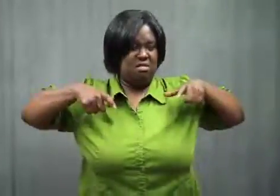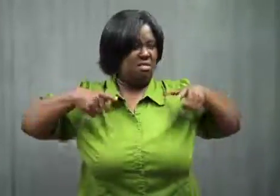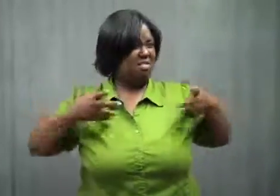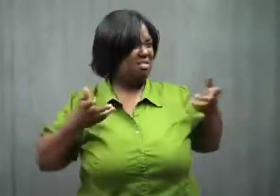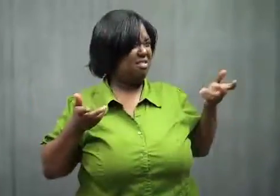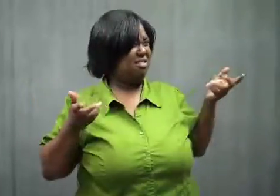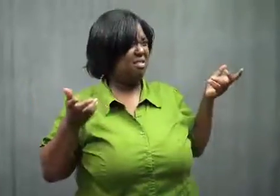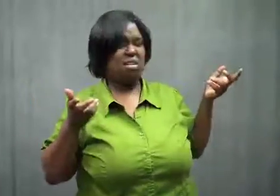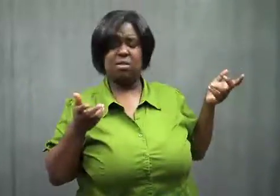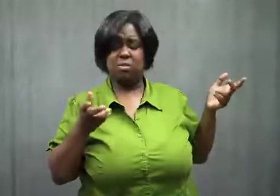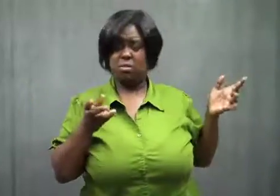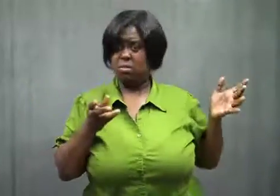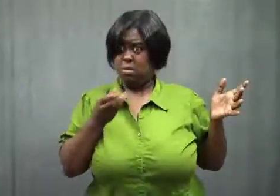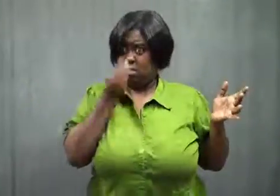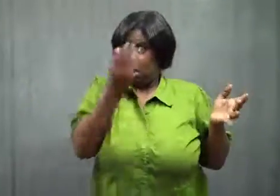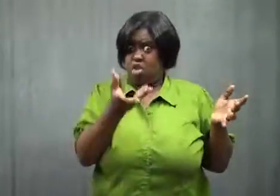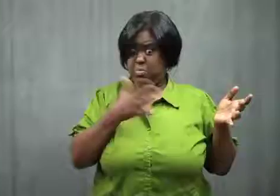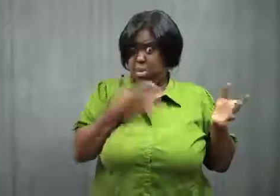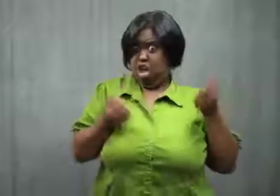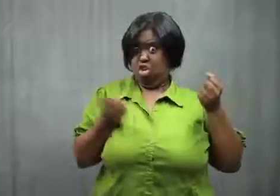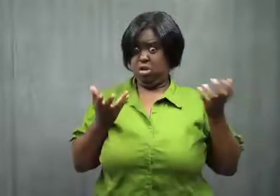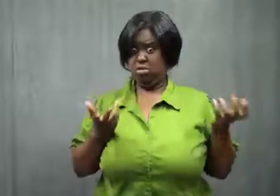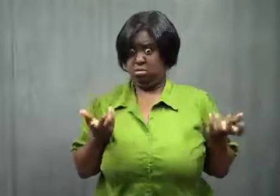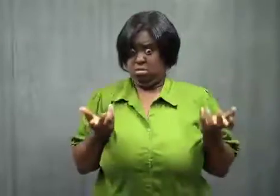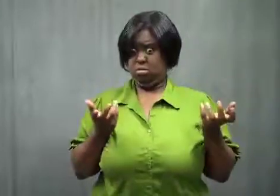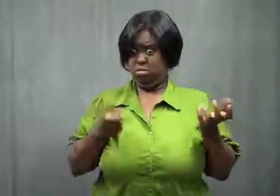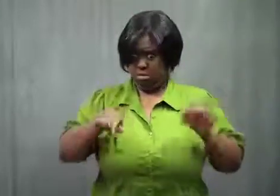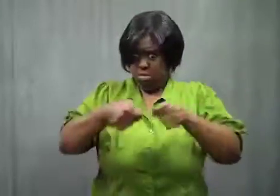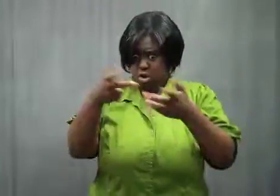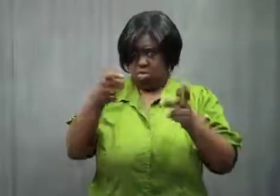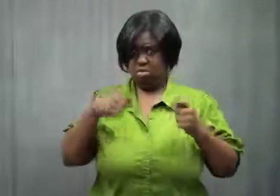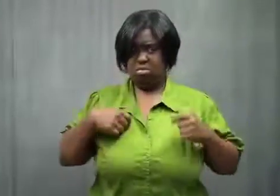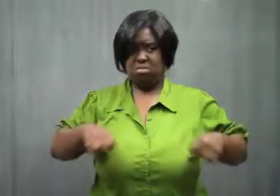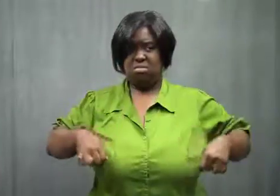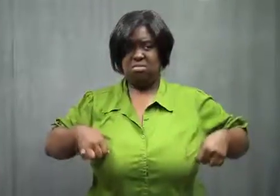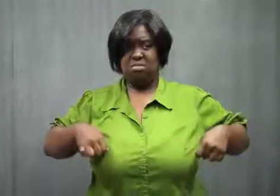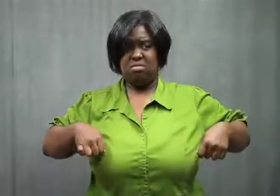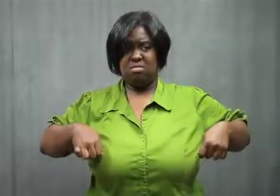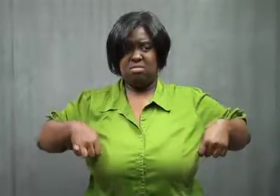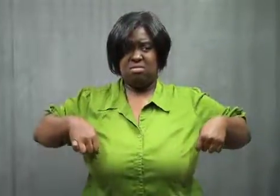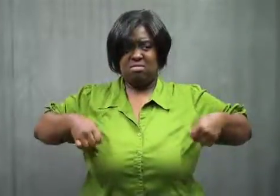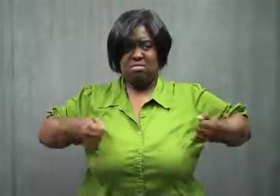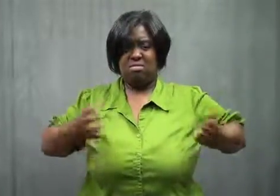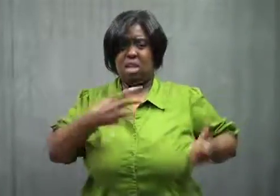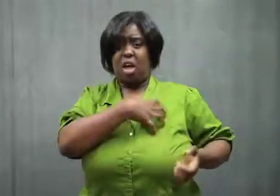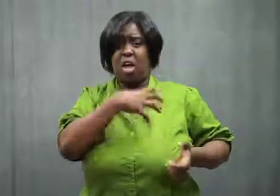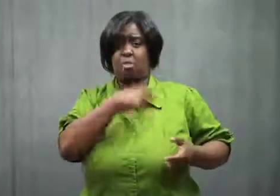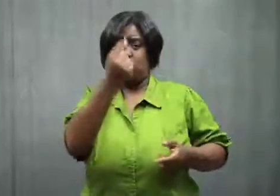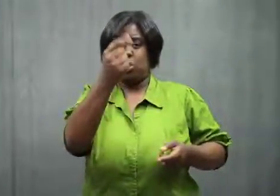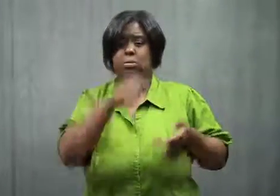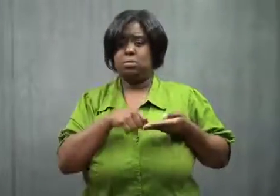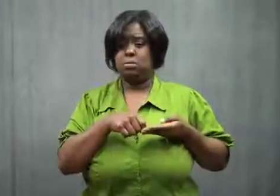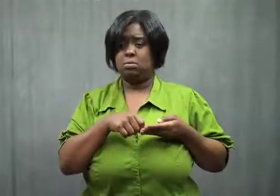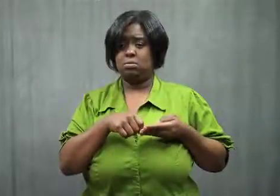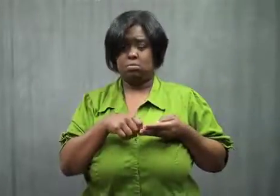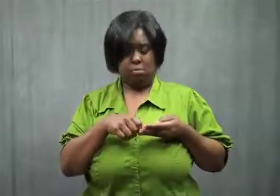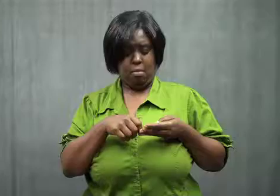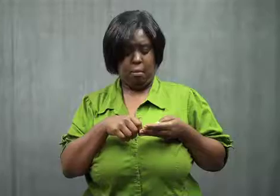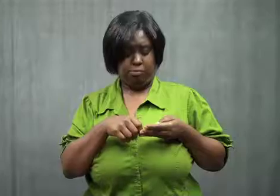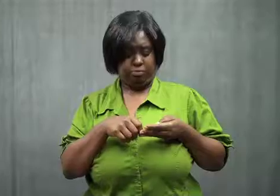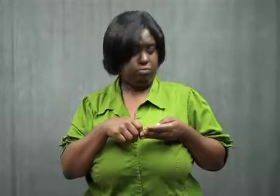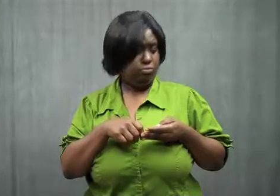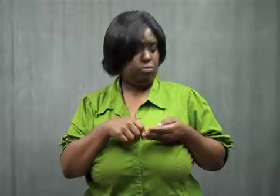I looked up at her. She said, "I don't care. It's MY car! Wear it!"